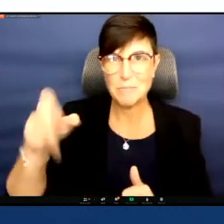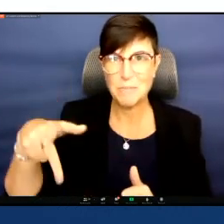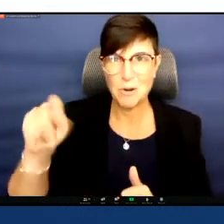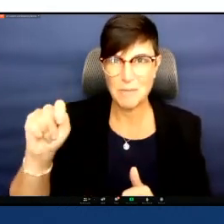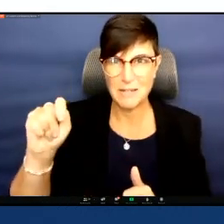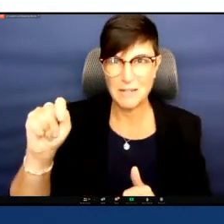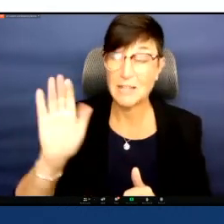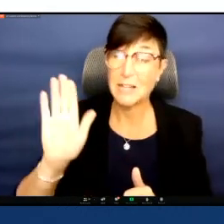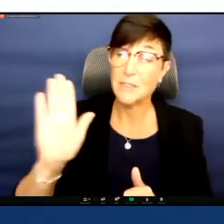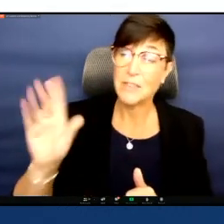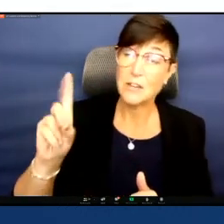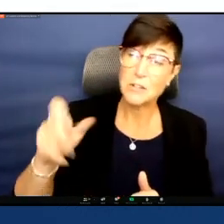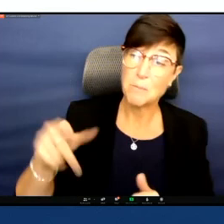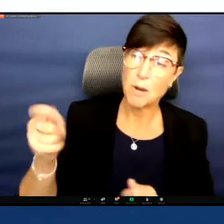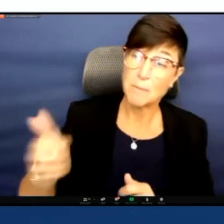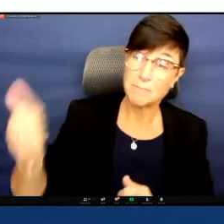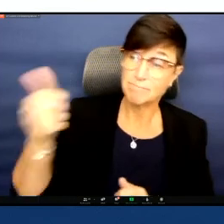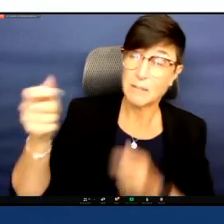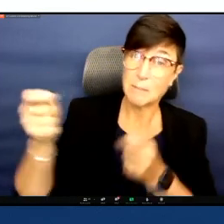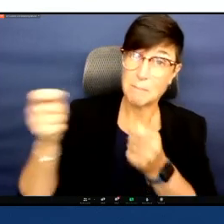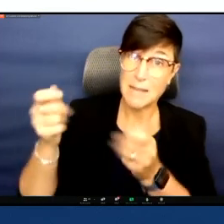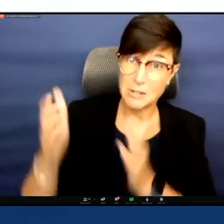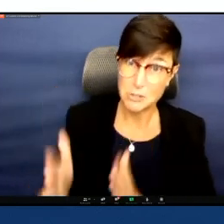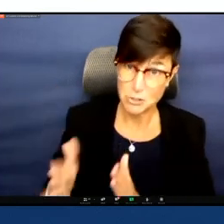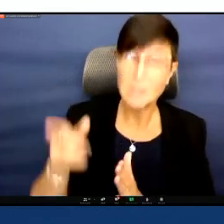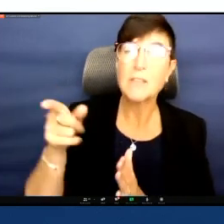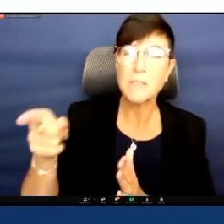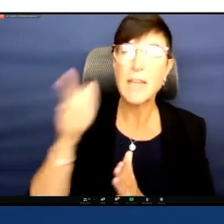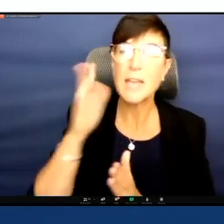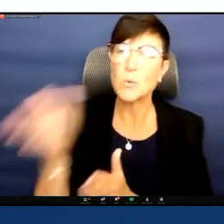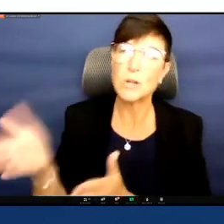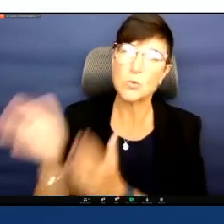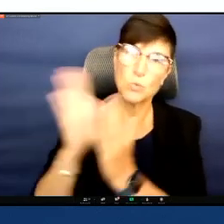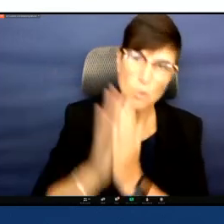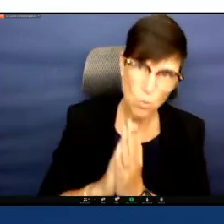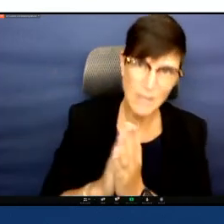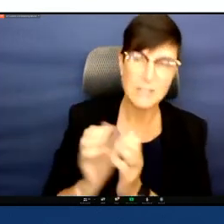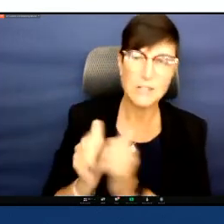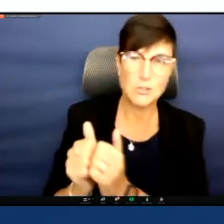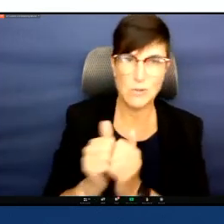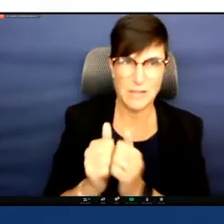to prepare departmental budget requests. The county's budget process is administered